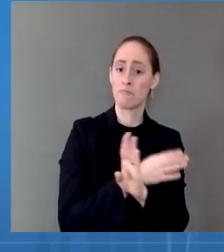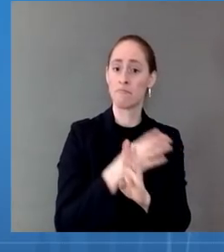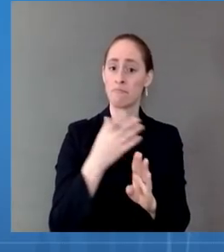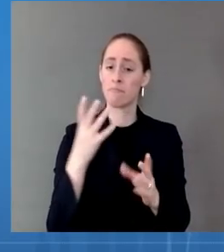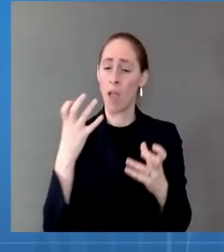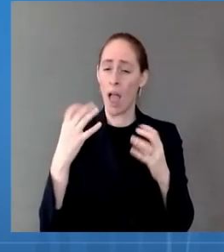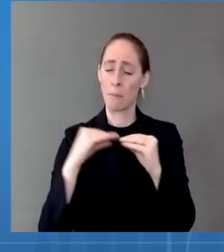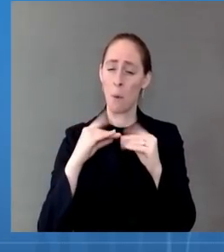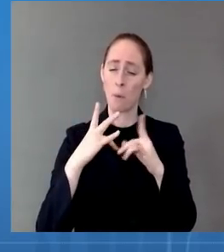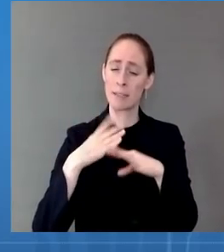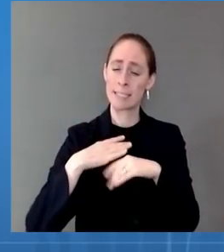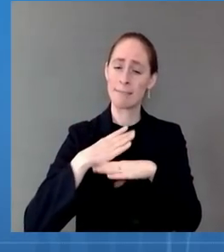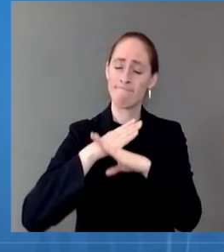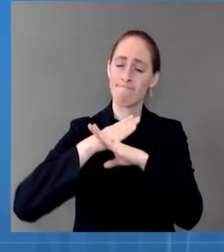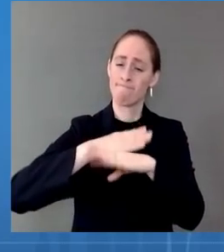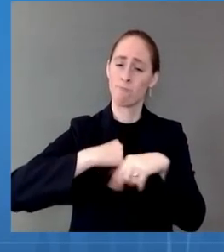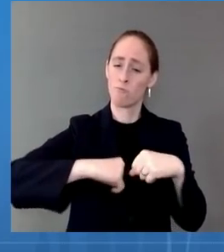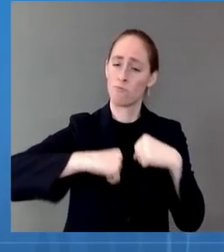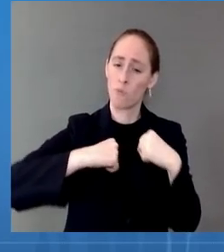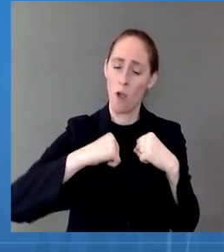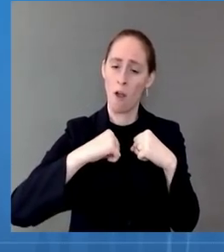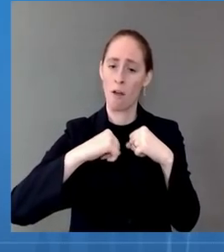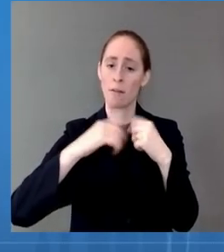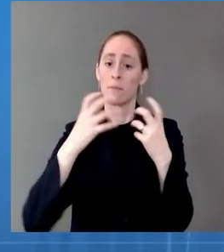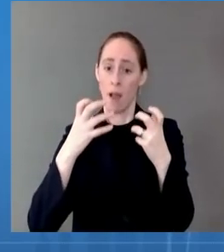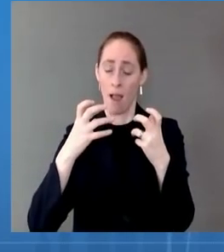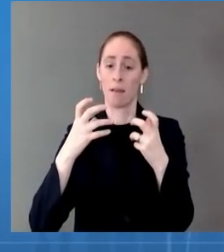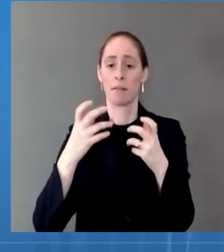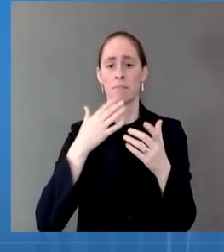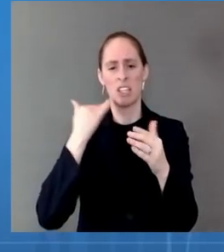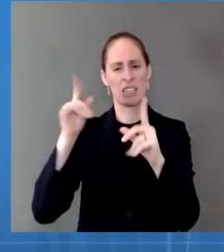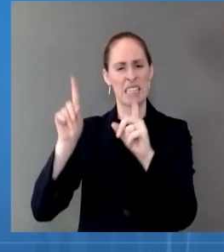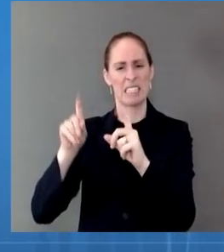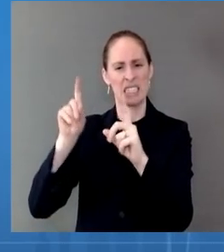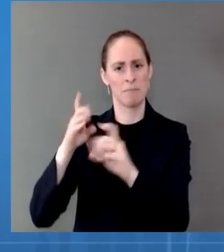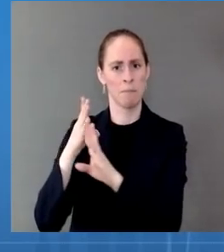take a test before you gather and make sure everybody together is coming together with a negative test.